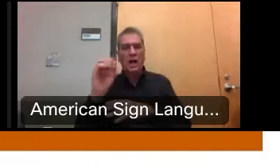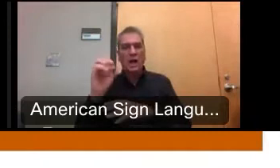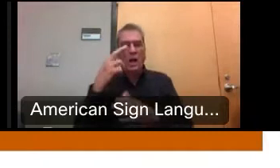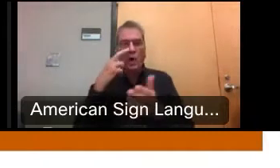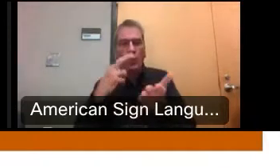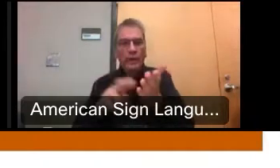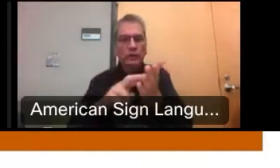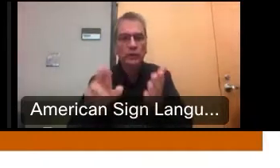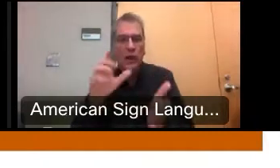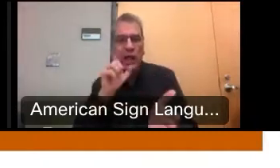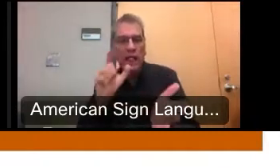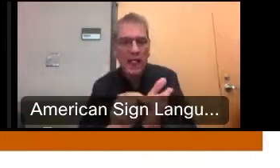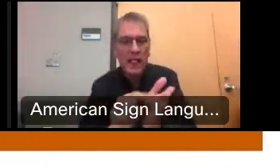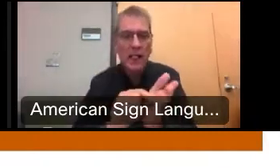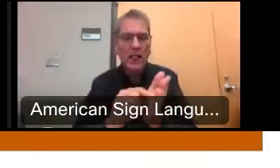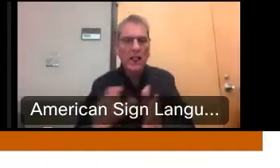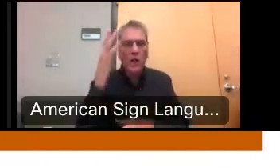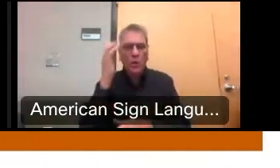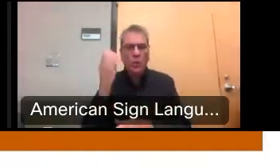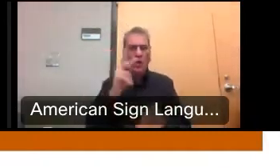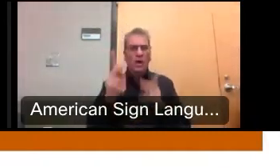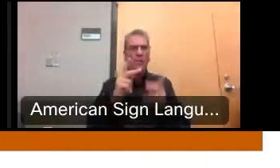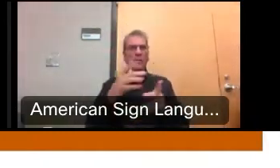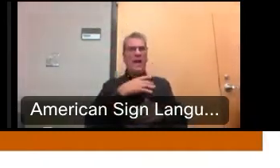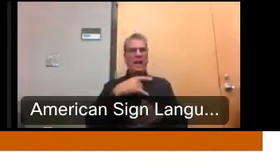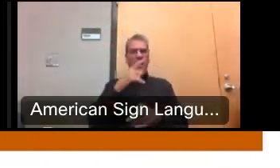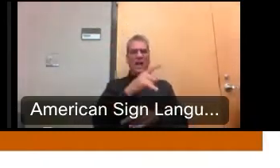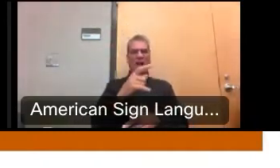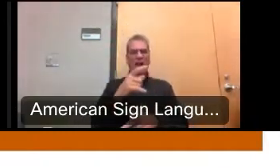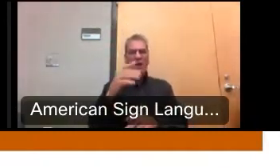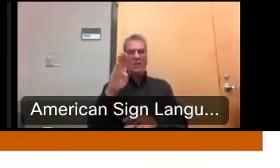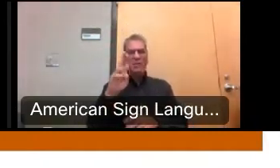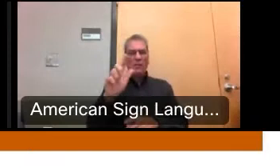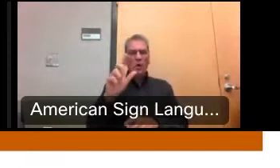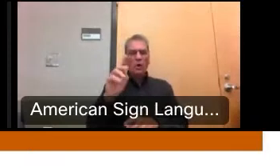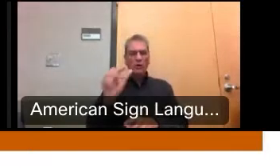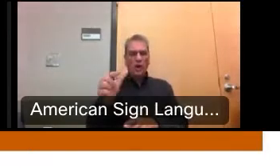Because the idea of, like, why do people like the bulldog in a mask and hate and a mask